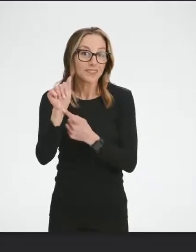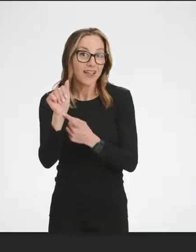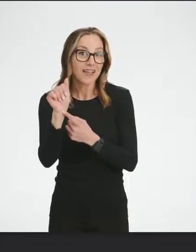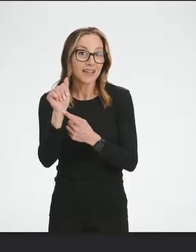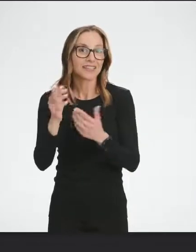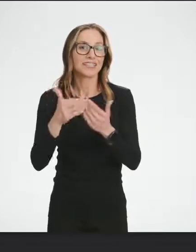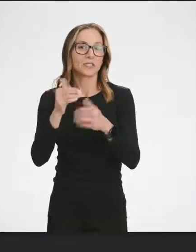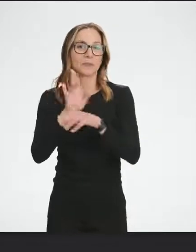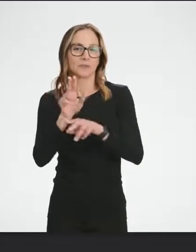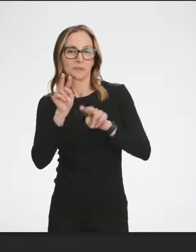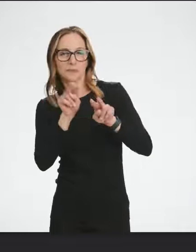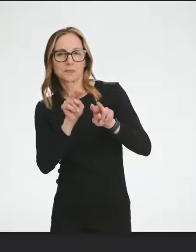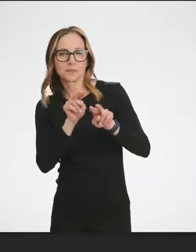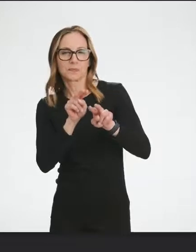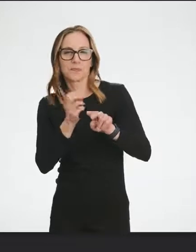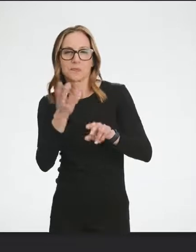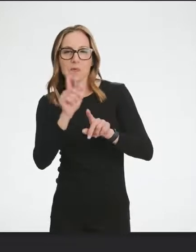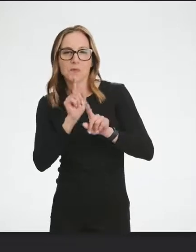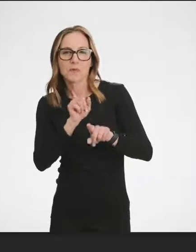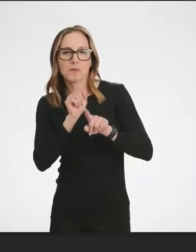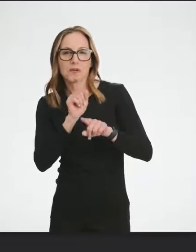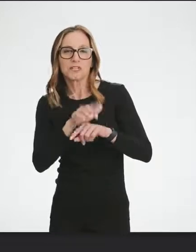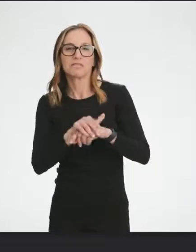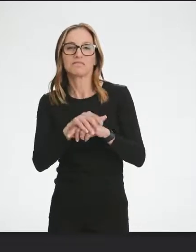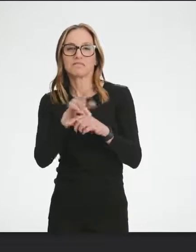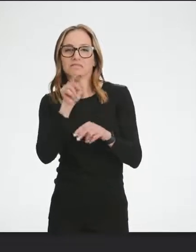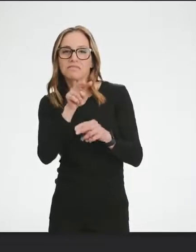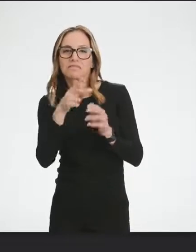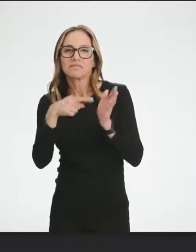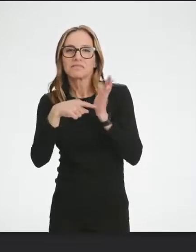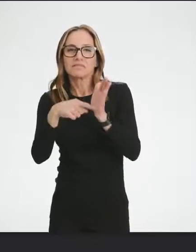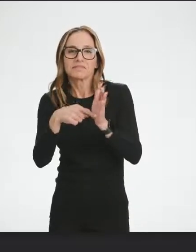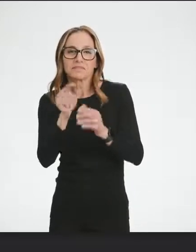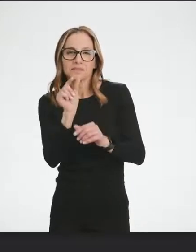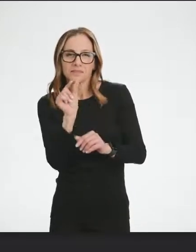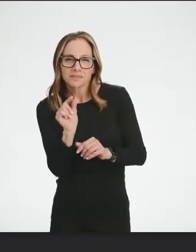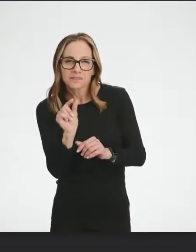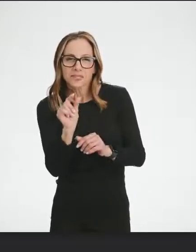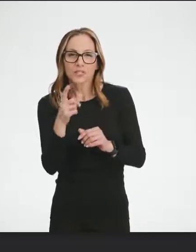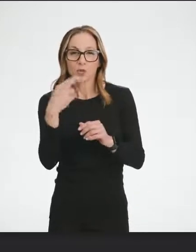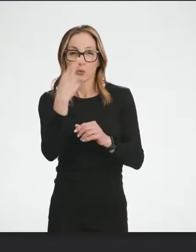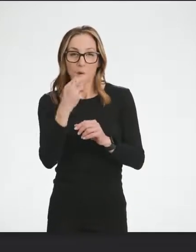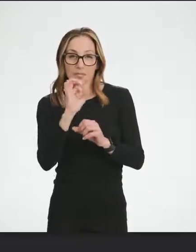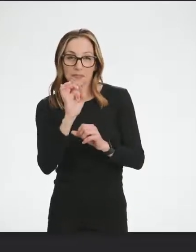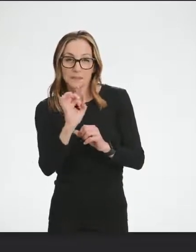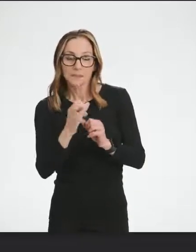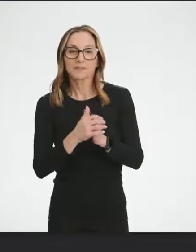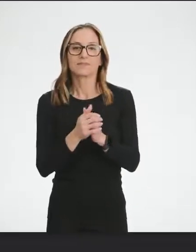We'll display the current order count as text in the center, along with a donut symbol. There.